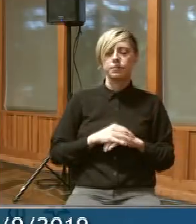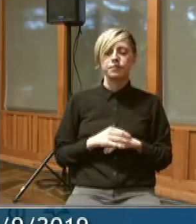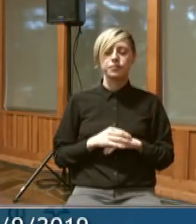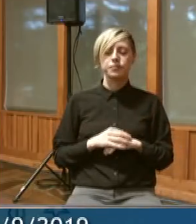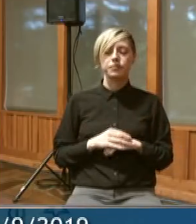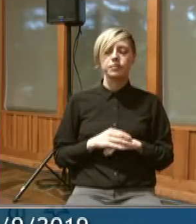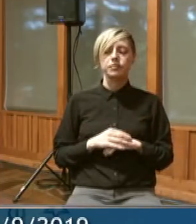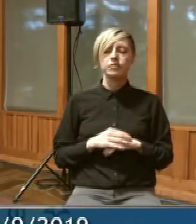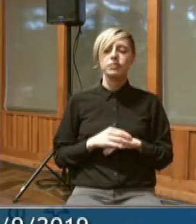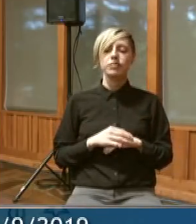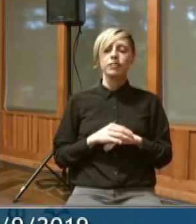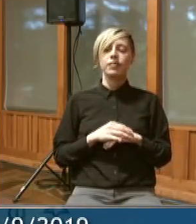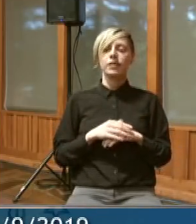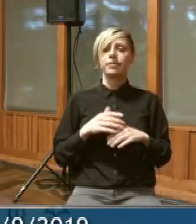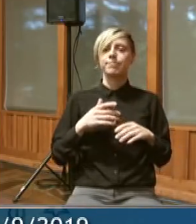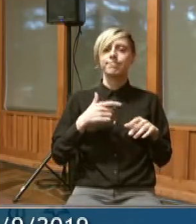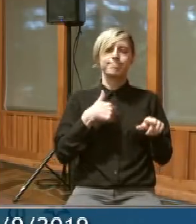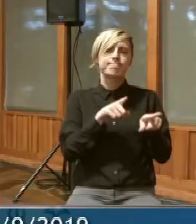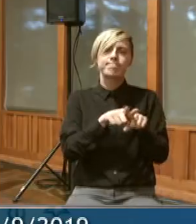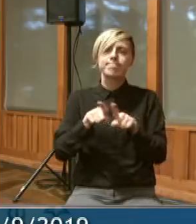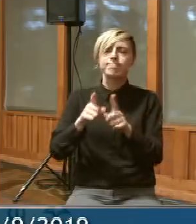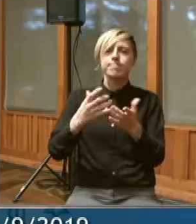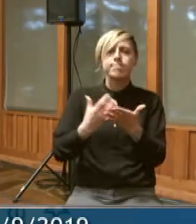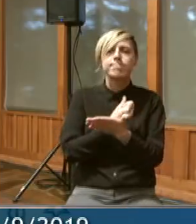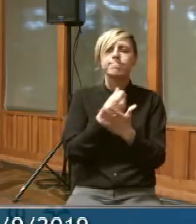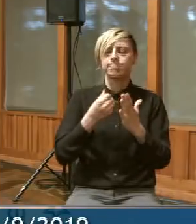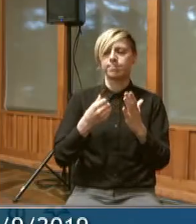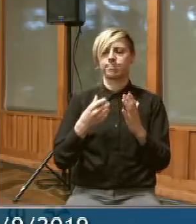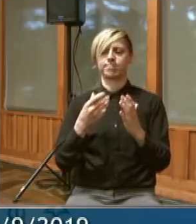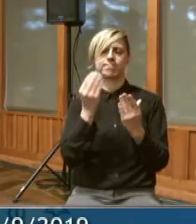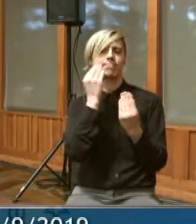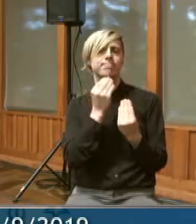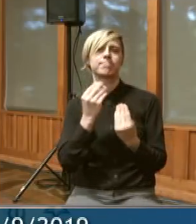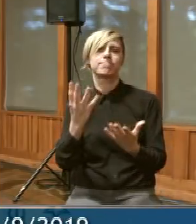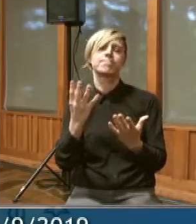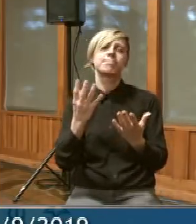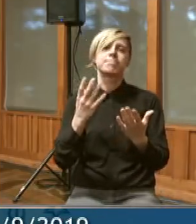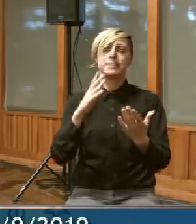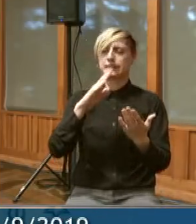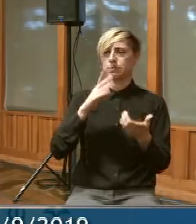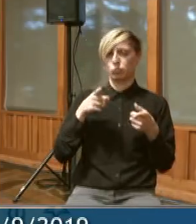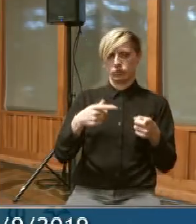WE URGE COUNCIL TO INVEST IN PROTECTING OUR SMALL BUSINESS COMMUNITY. I ALSO WANT TO JUST WHILE I'M